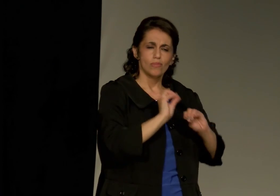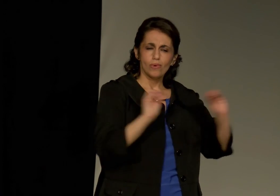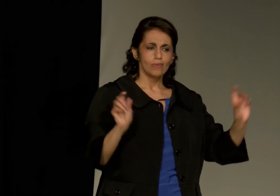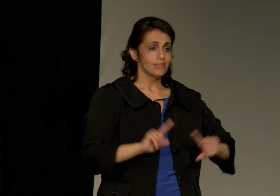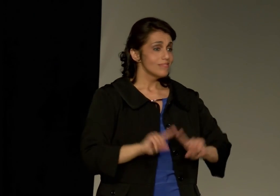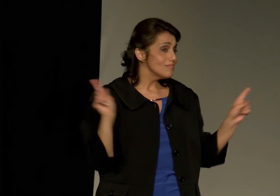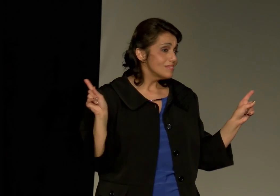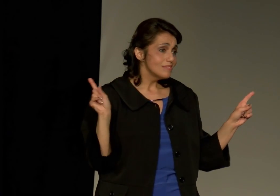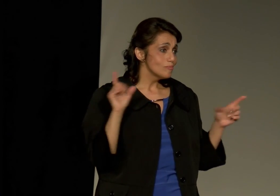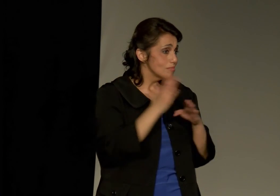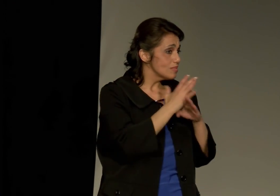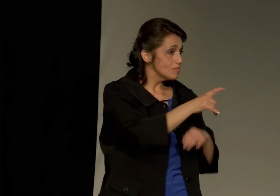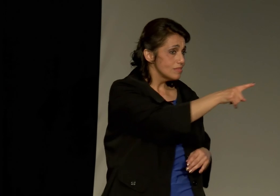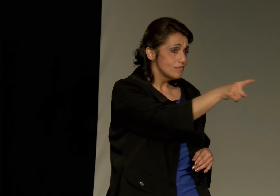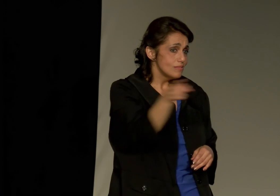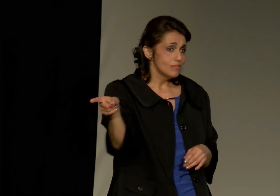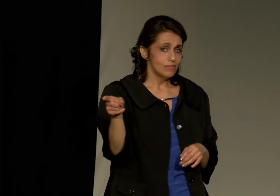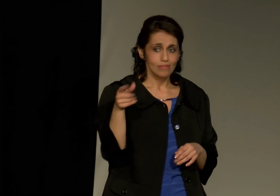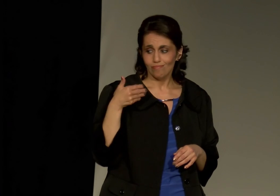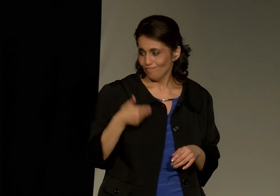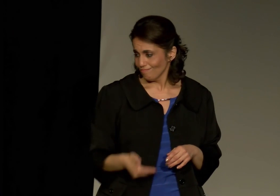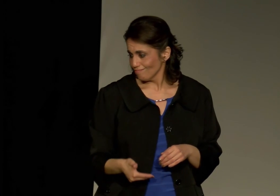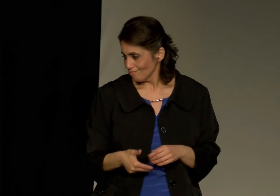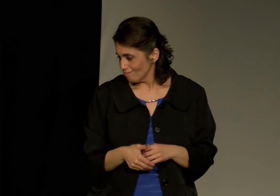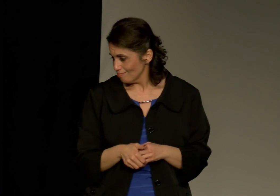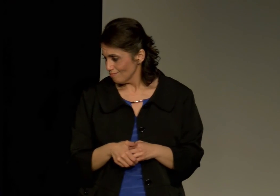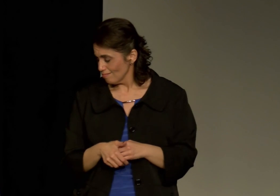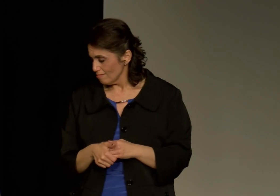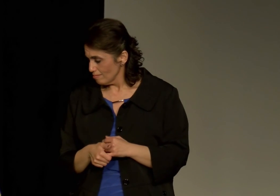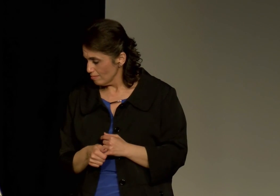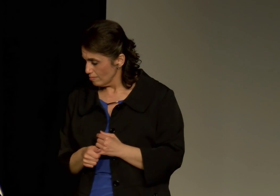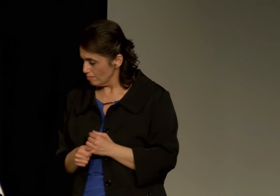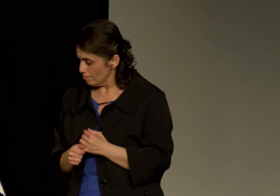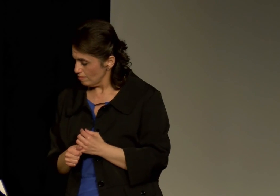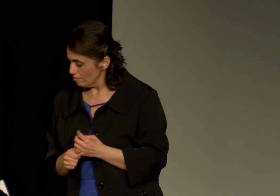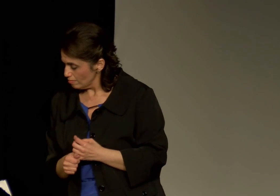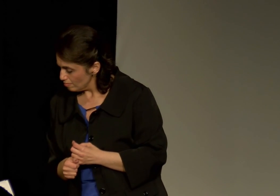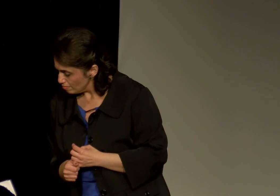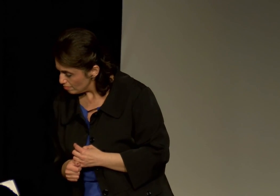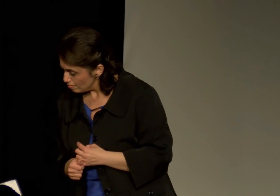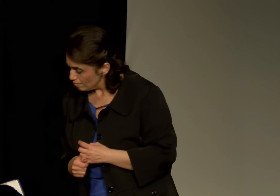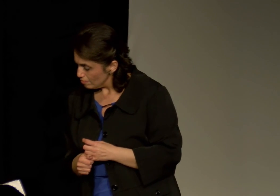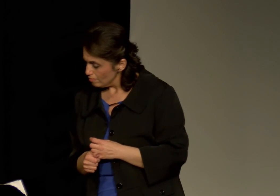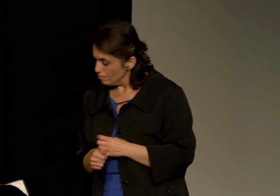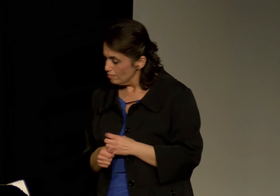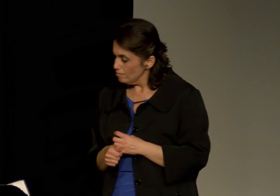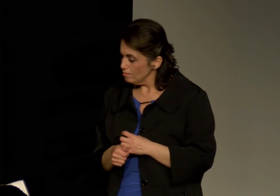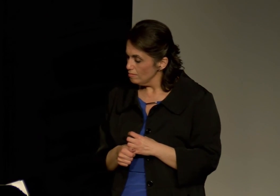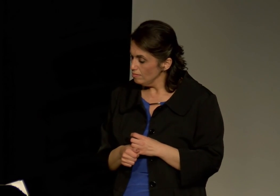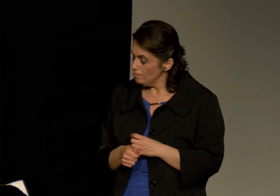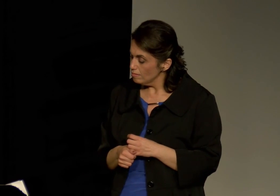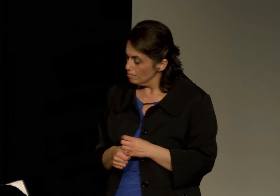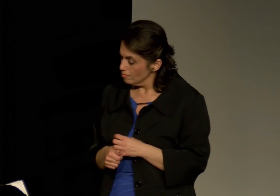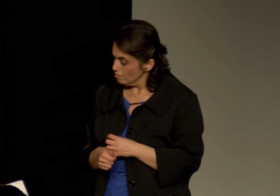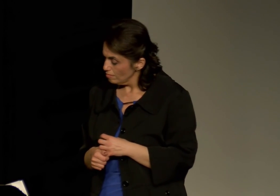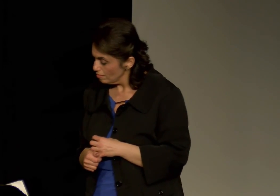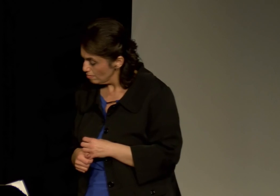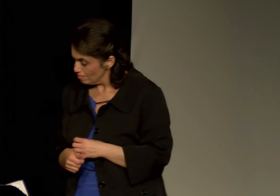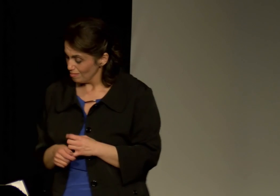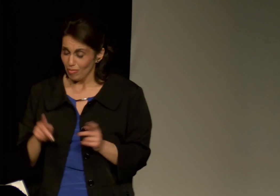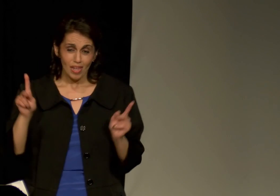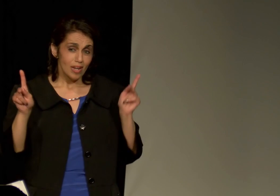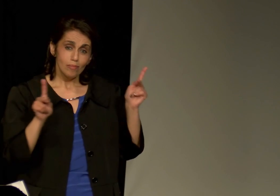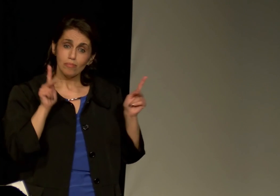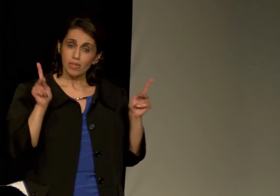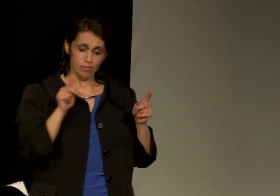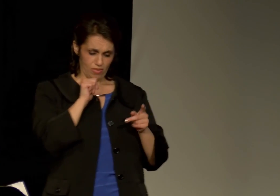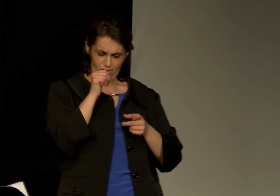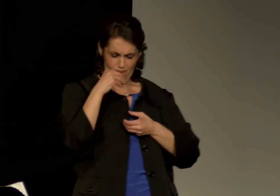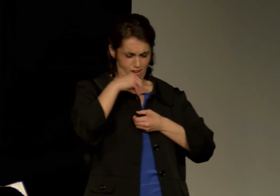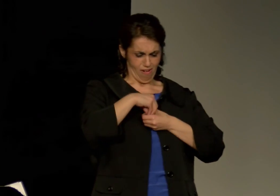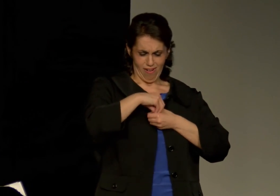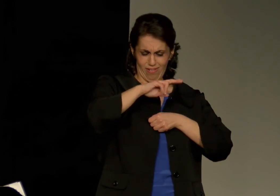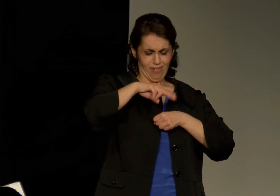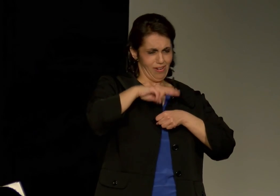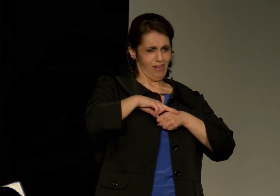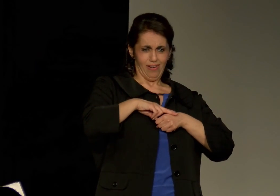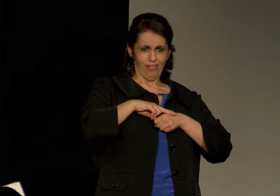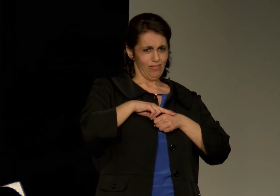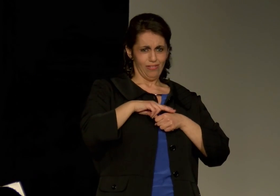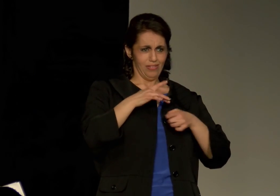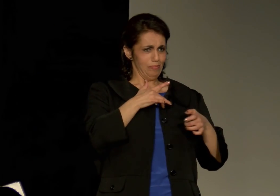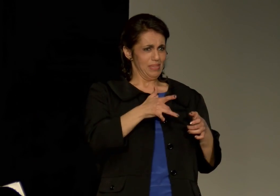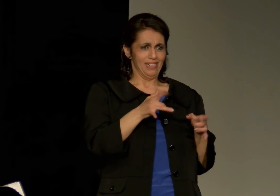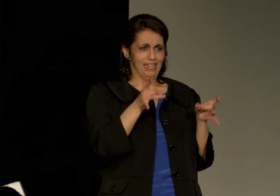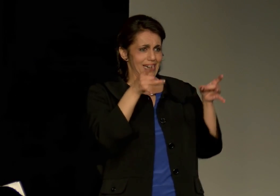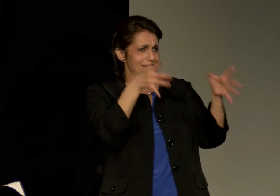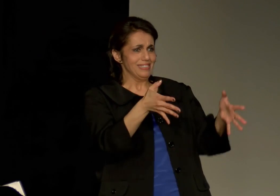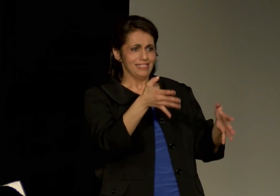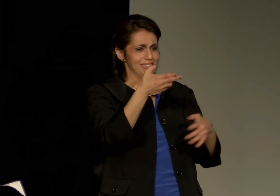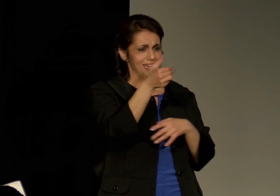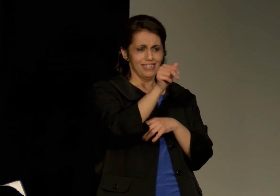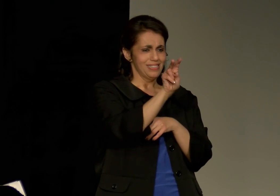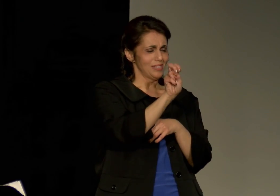We're all made by the same God, and there's no difference between you and me.